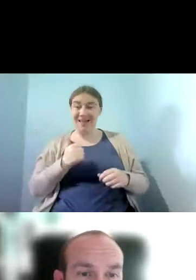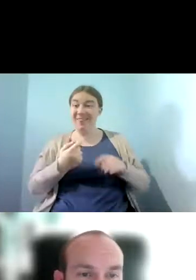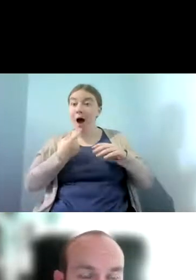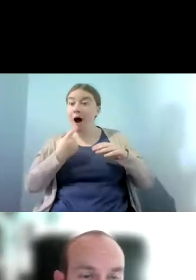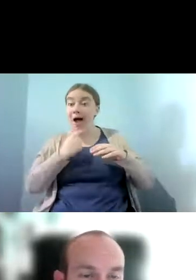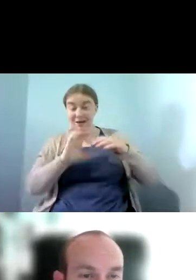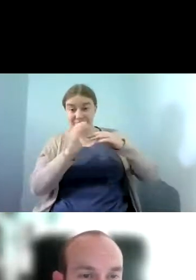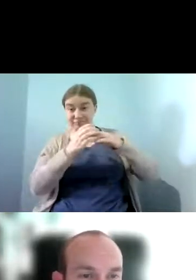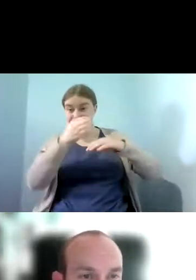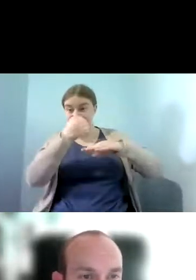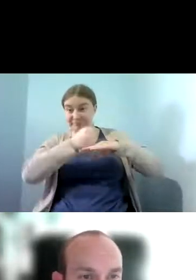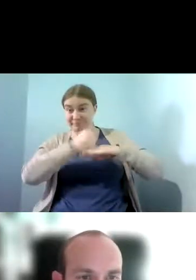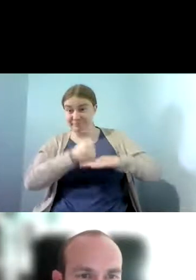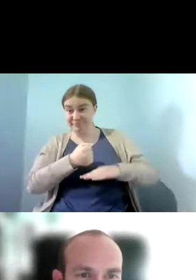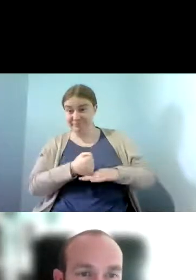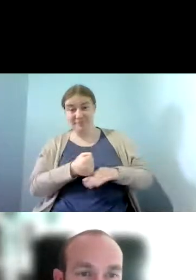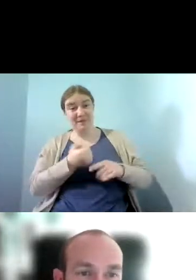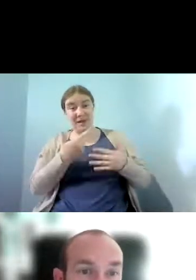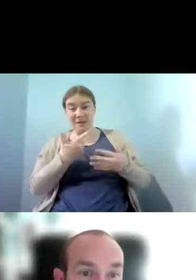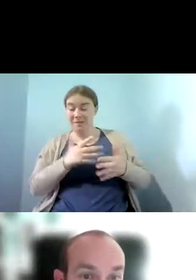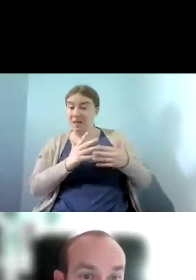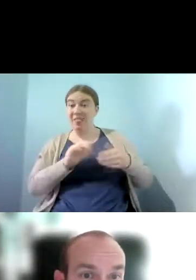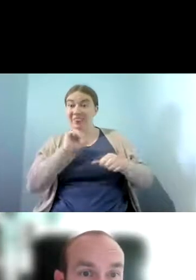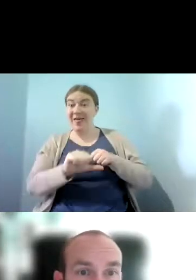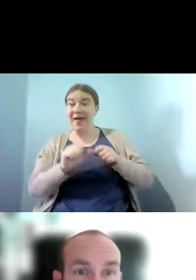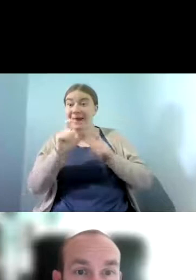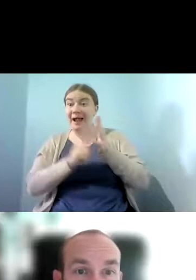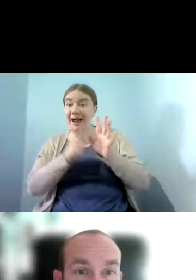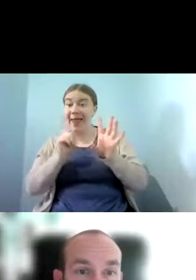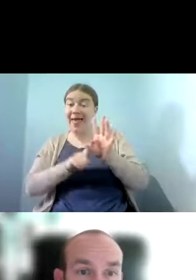and then we found that they'd been fully backfilled with clay to to try and stop